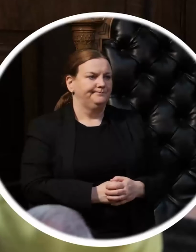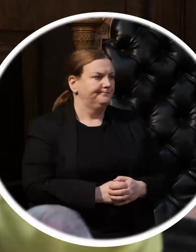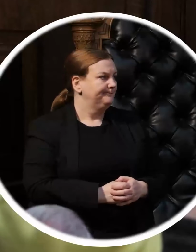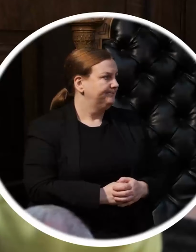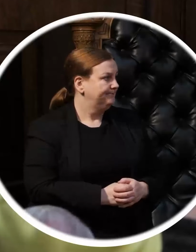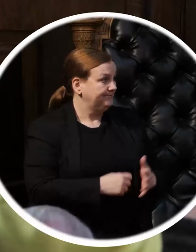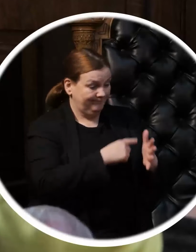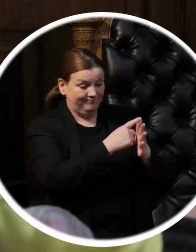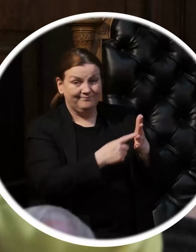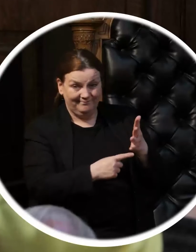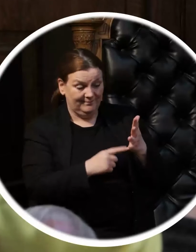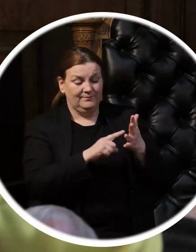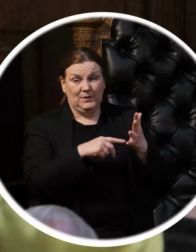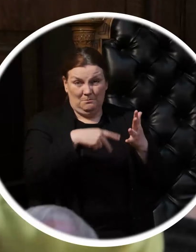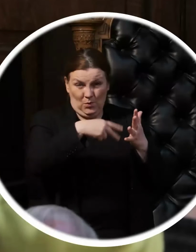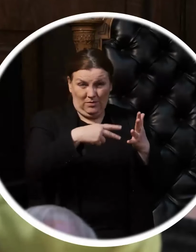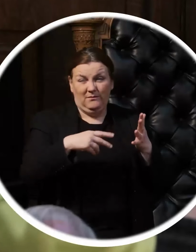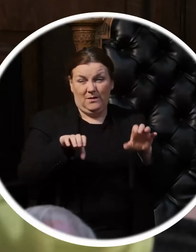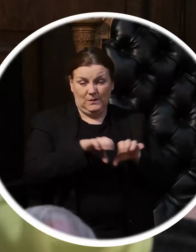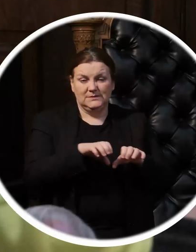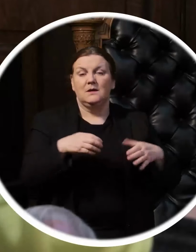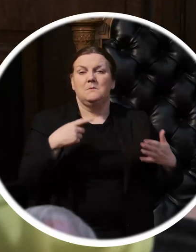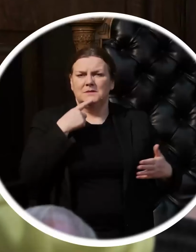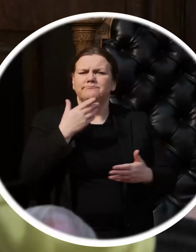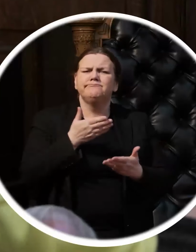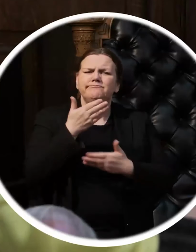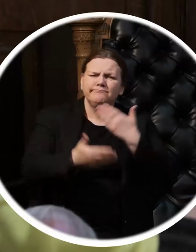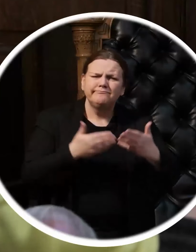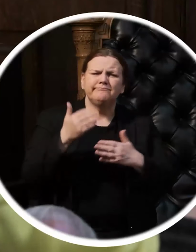And as we go through this talk, it's going to be quite technical in terms